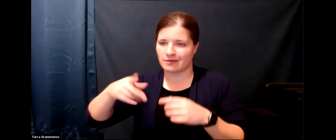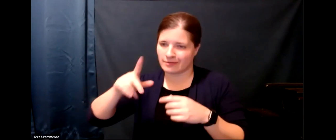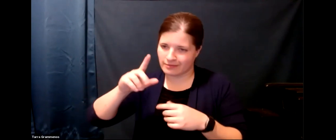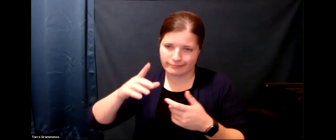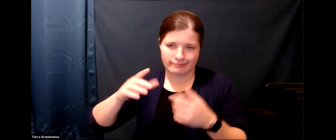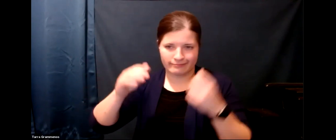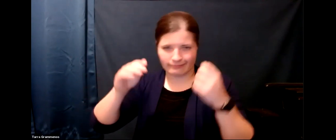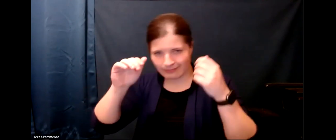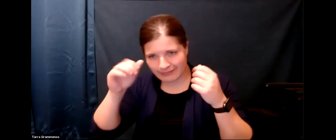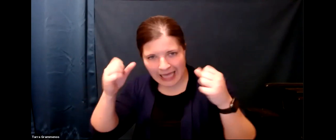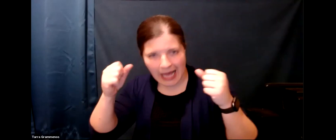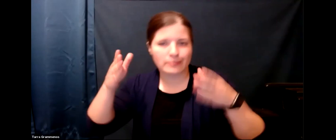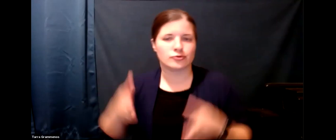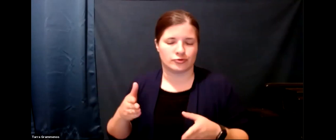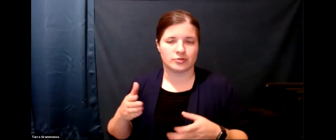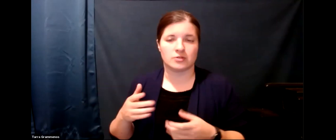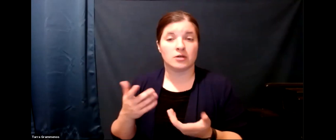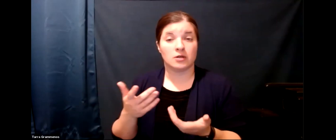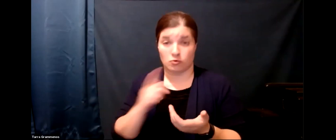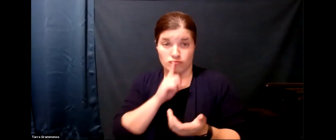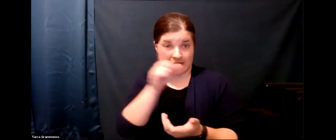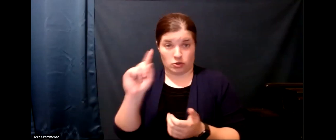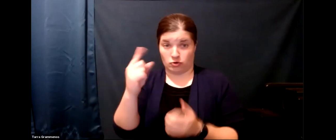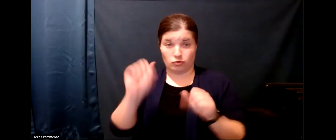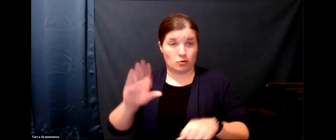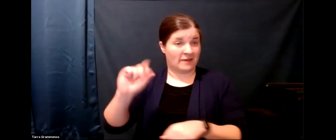and as far as we know, it could be the first time nationally.